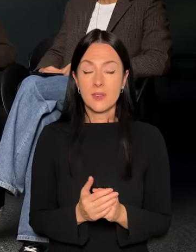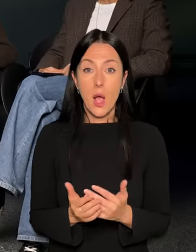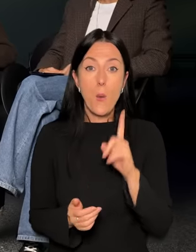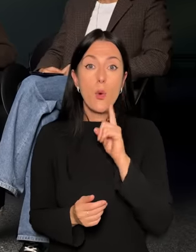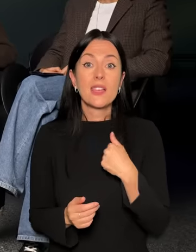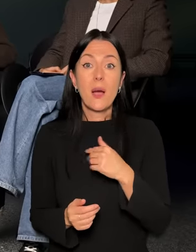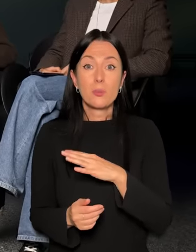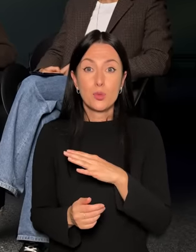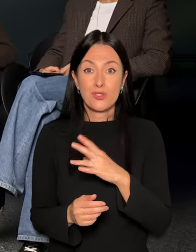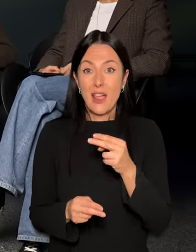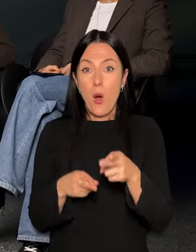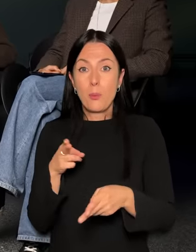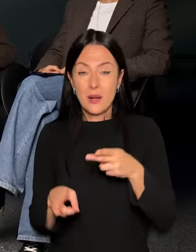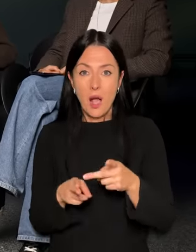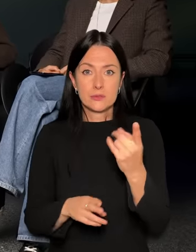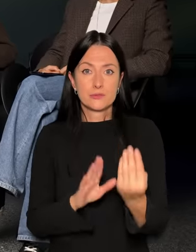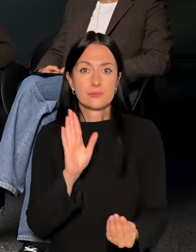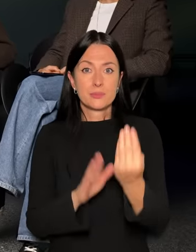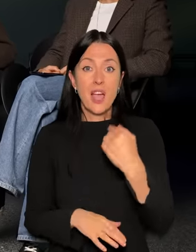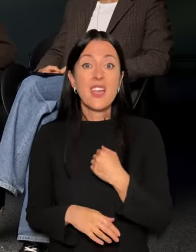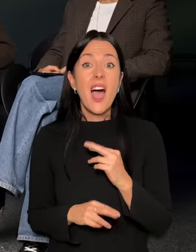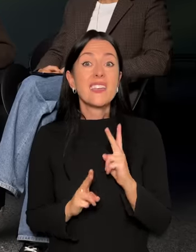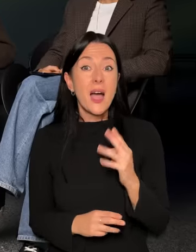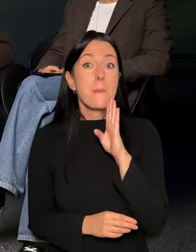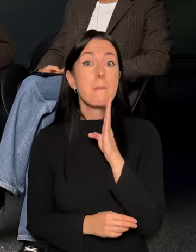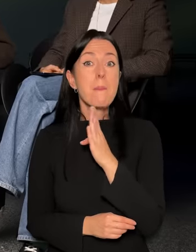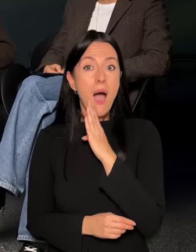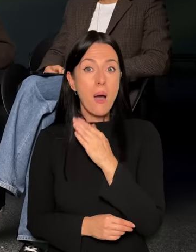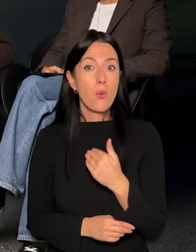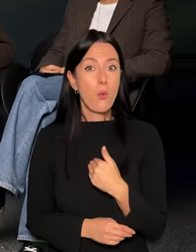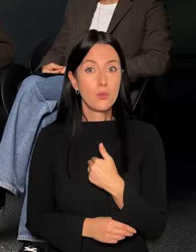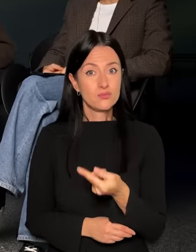While I was in surgery, someone posted... As a mother, I want to give you a spanking.